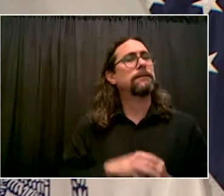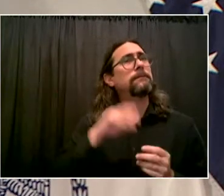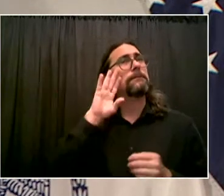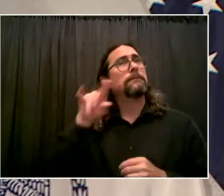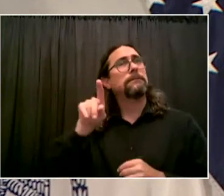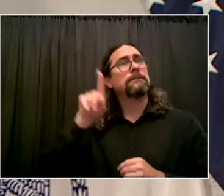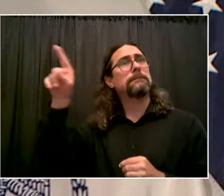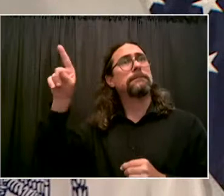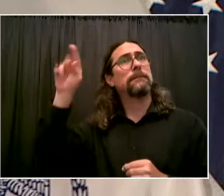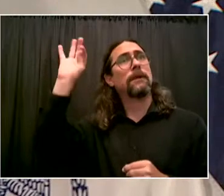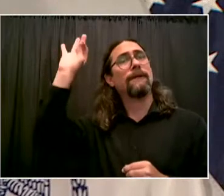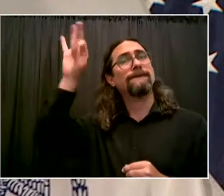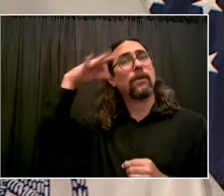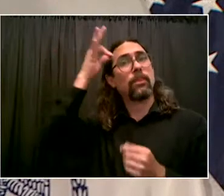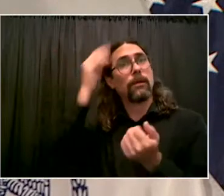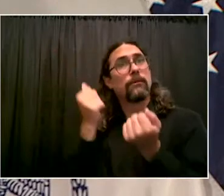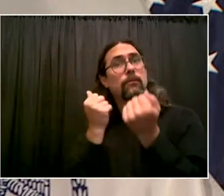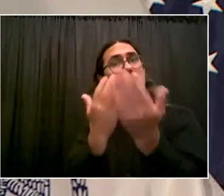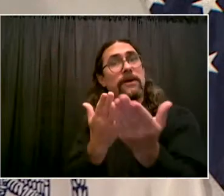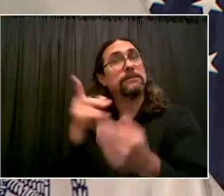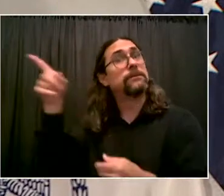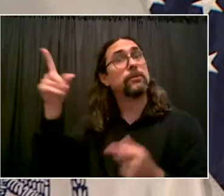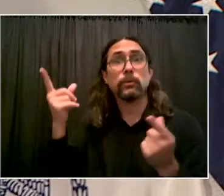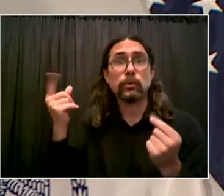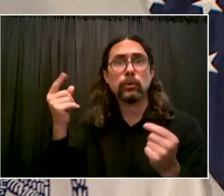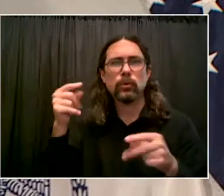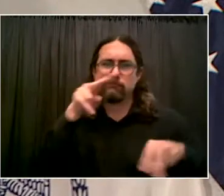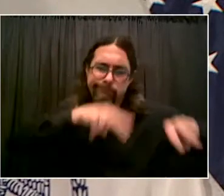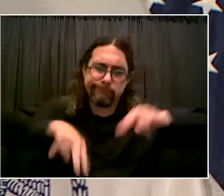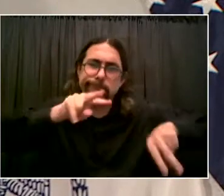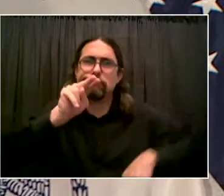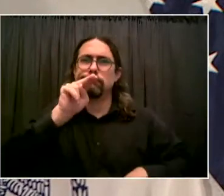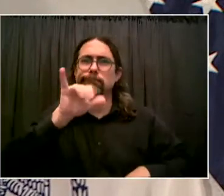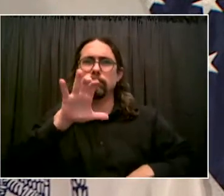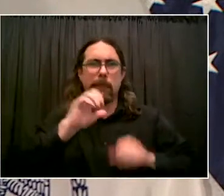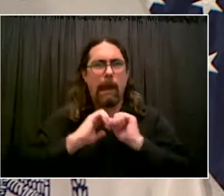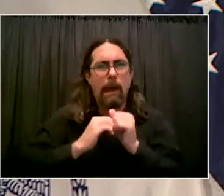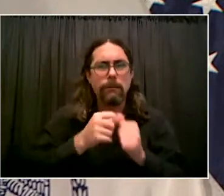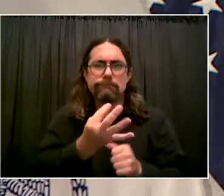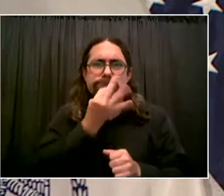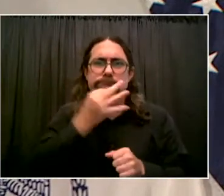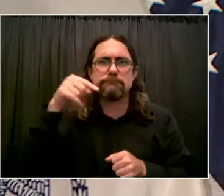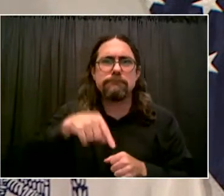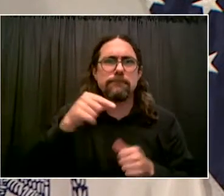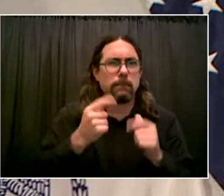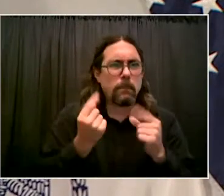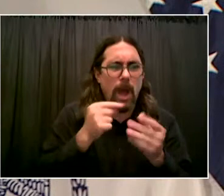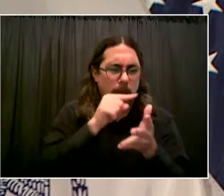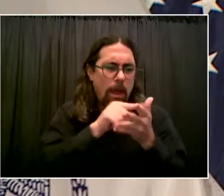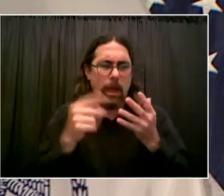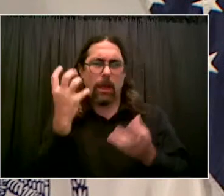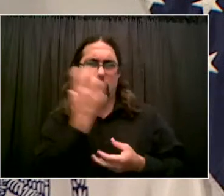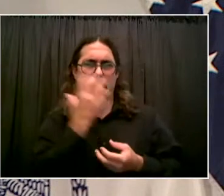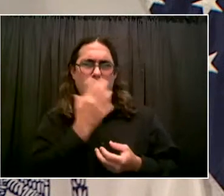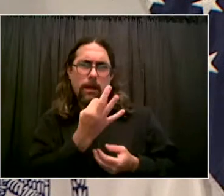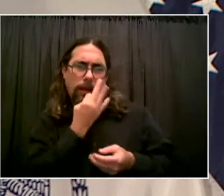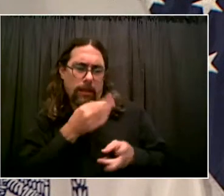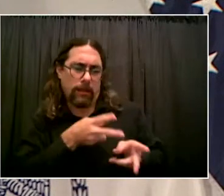COMMUNITY-BASED SOLUTIONS AND THEY MODELED A LOT OF THEIR PROPOSALS ON THE CURE VIOLENCE AND CRISIS